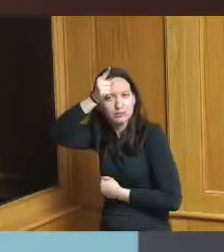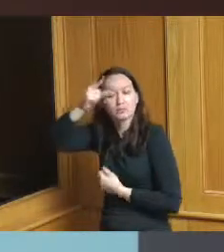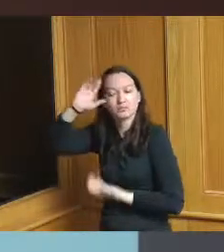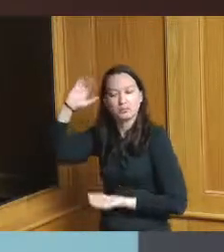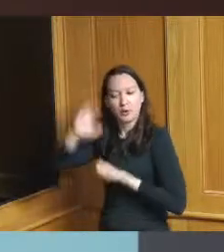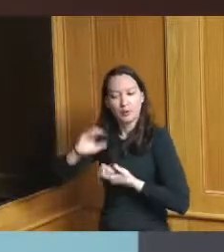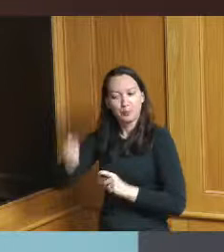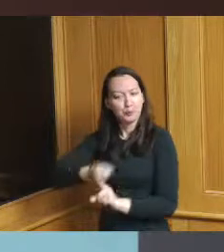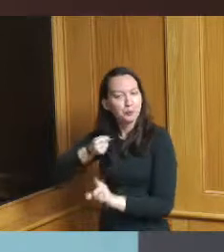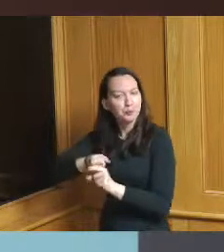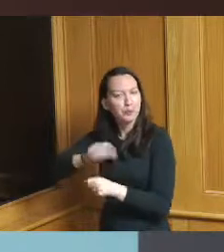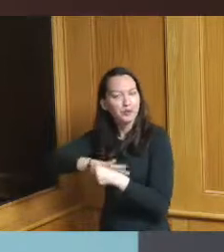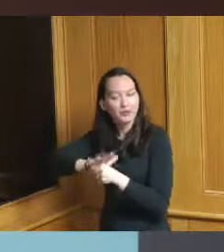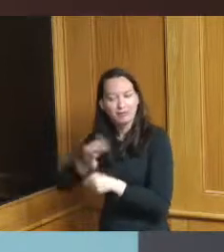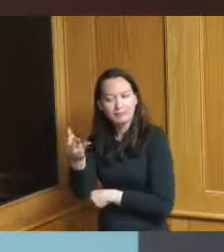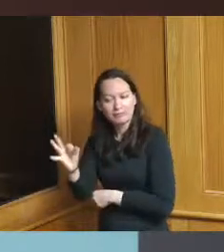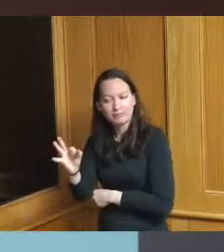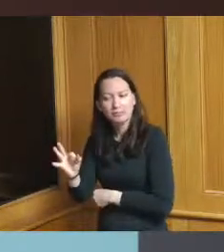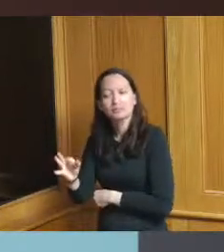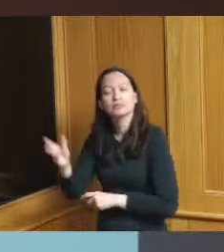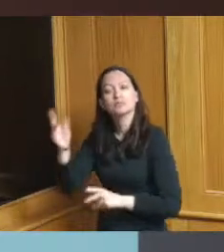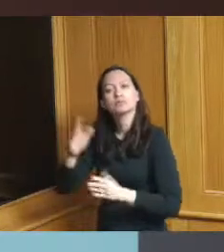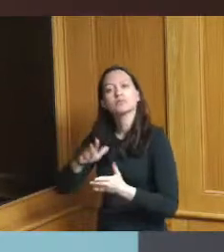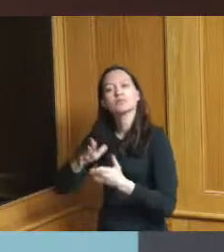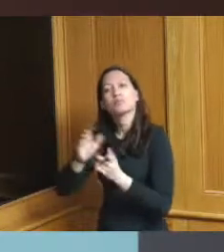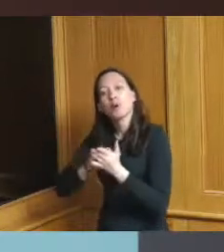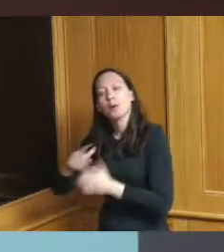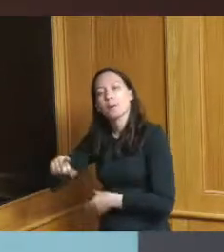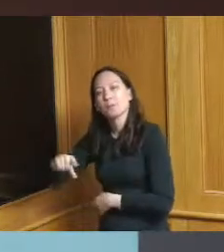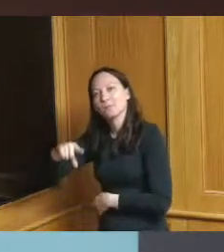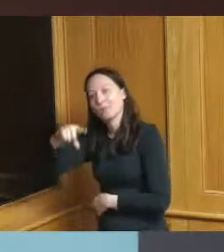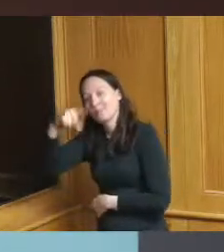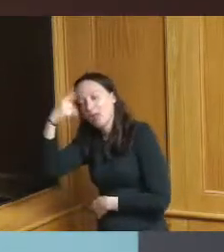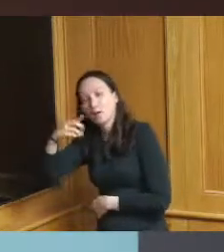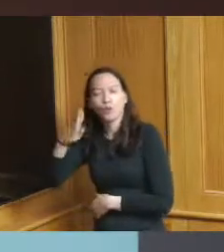the impact of Covid-19 on vulnerable black and brown populations in Hamilton County